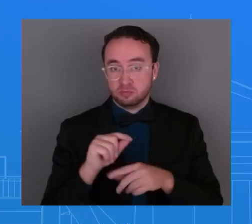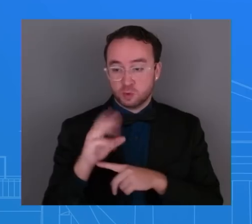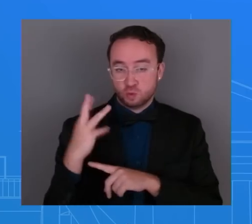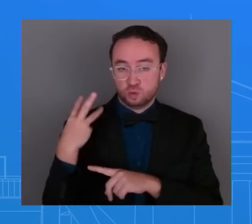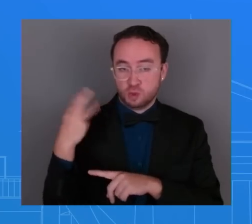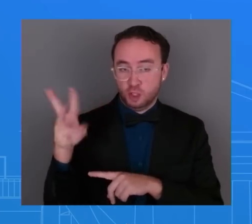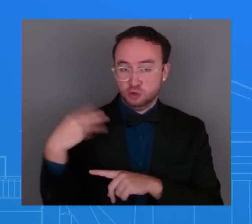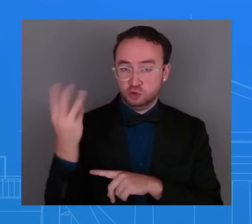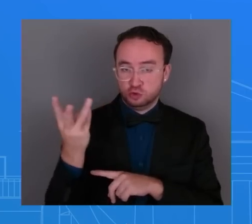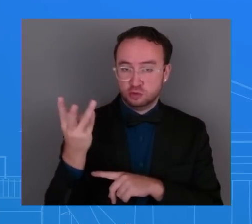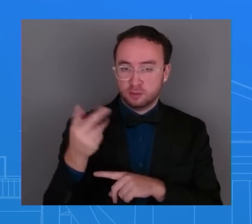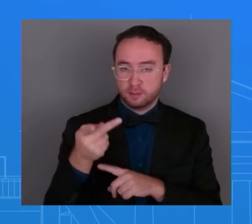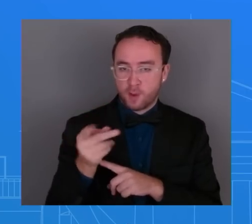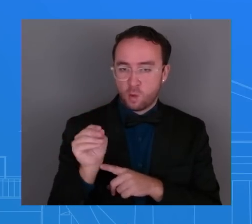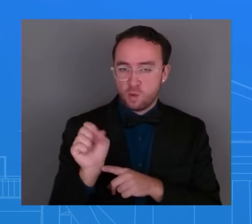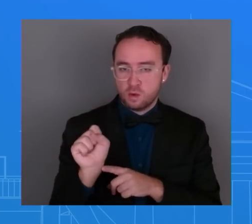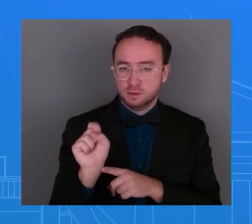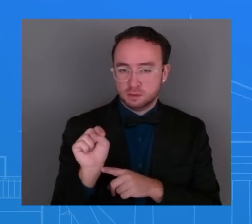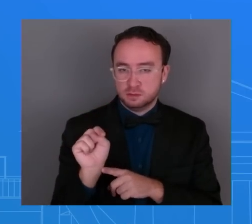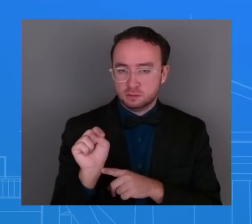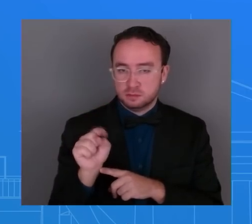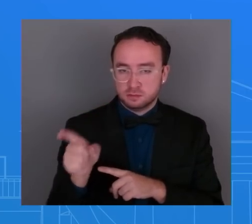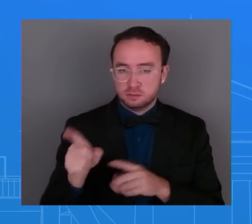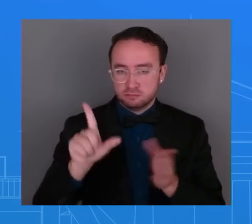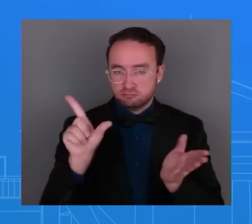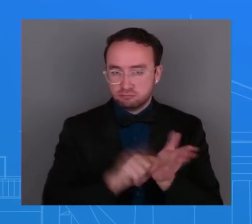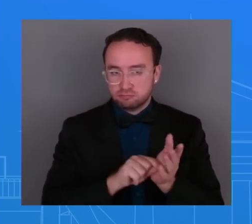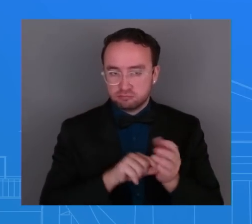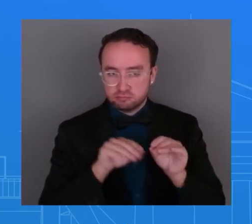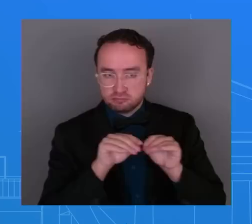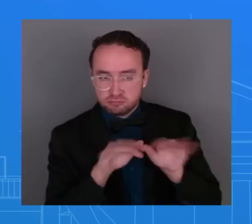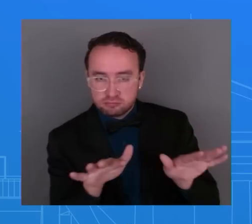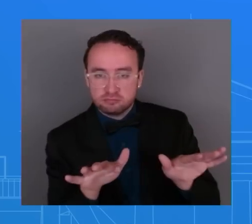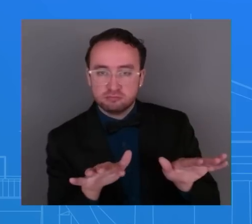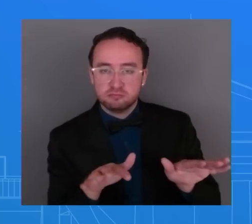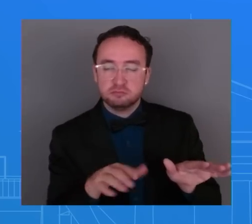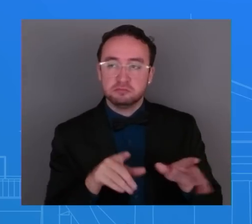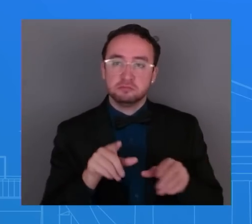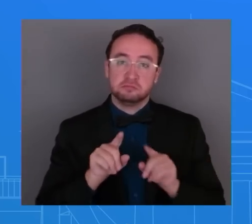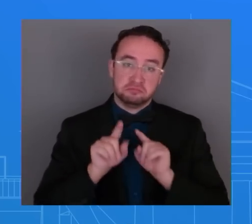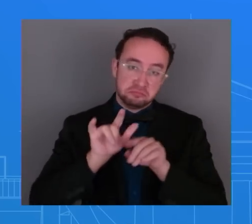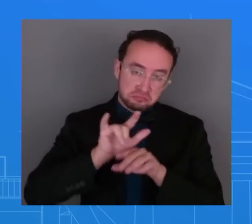And so, we've laid out our ideas and our thoughts. Some of them, if you think about term limits,